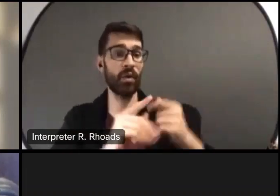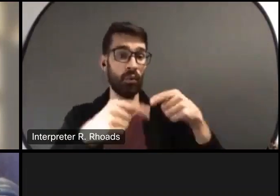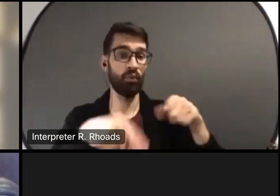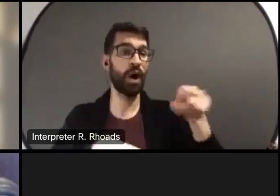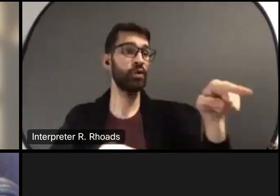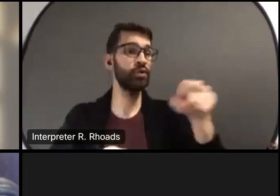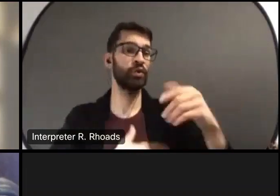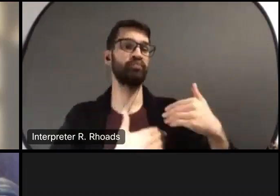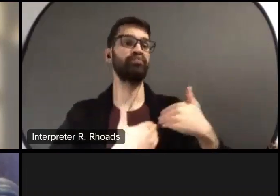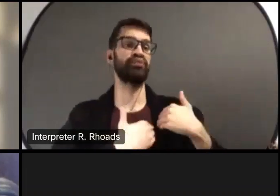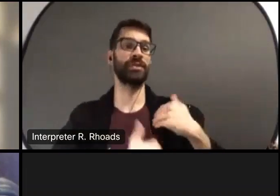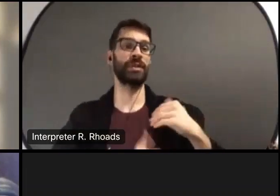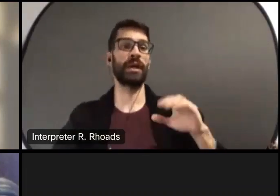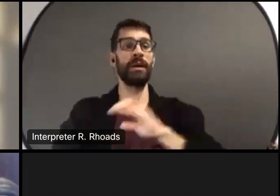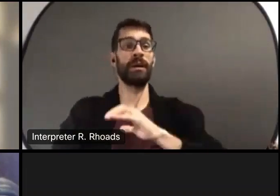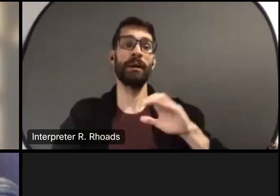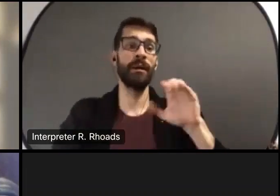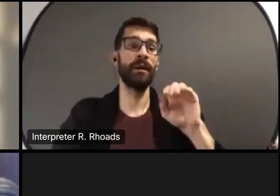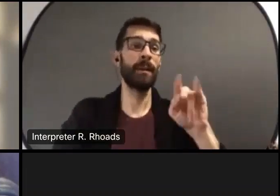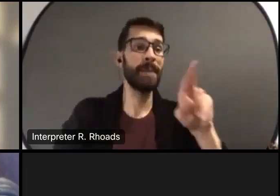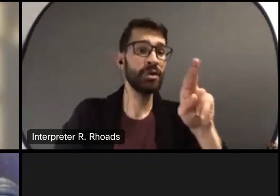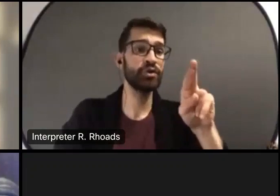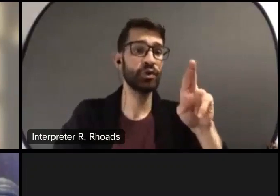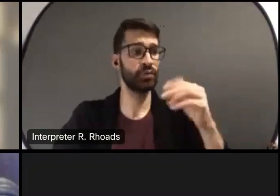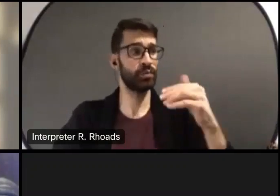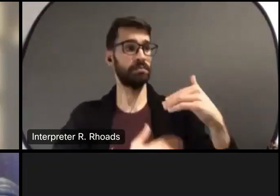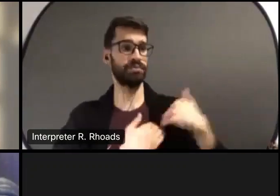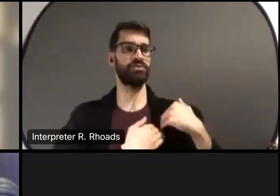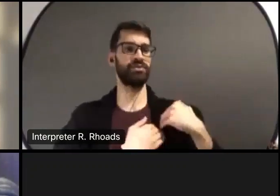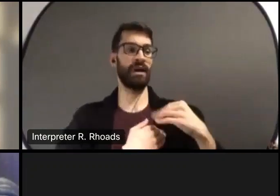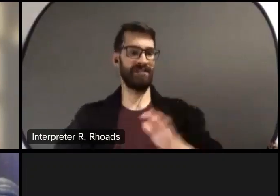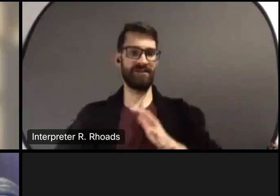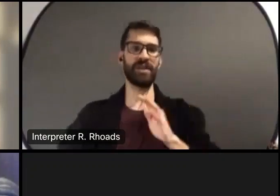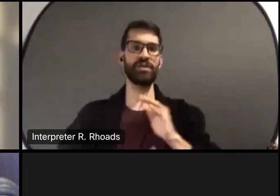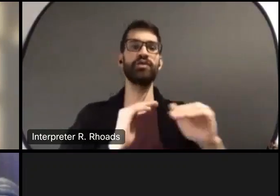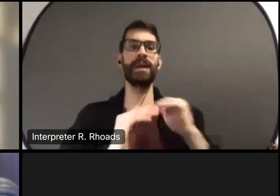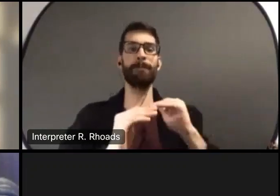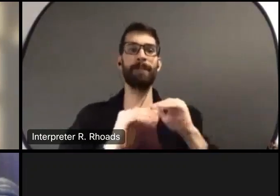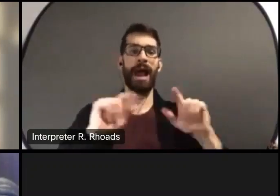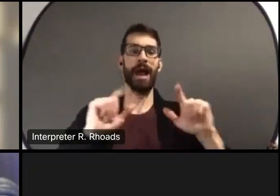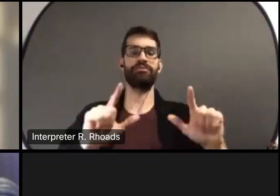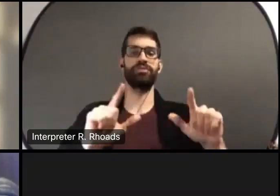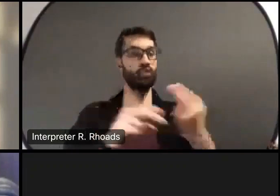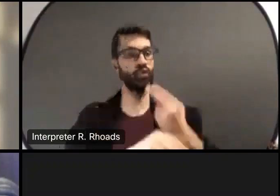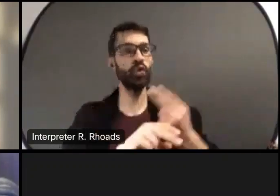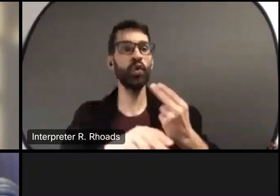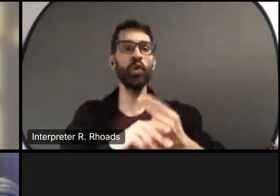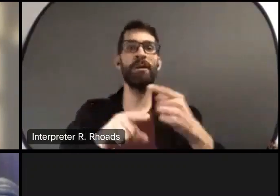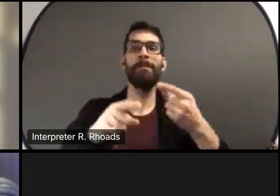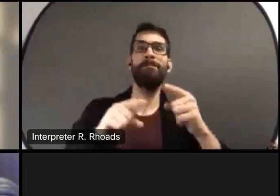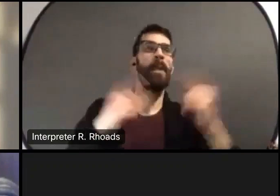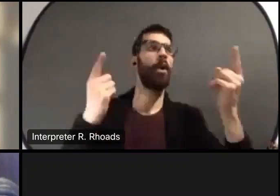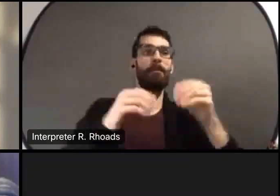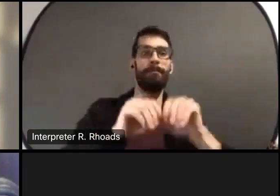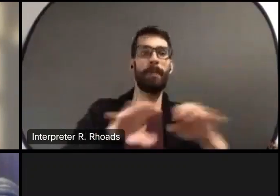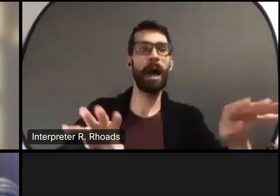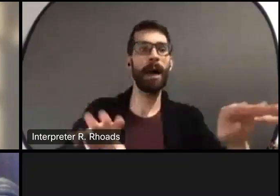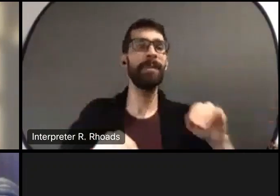I would encourage you to use those when doing such communications, and it's going to be the primary